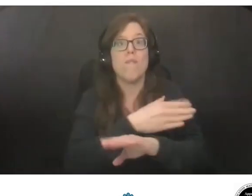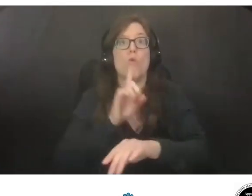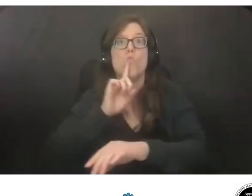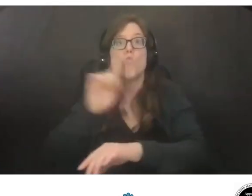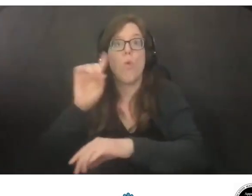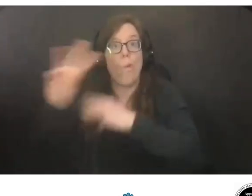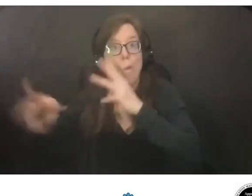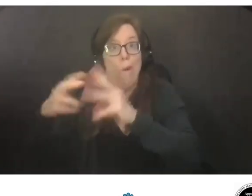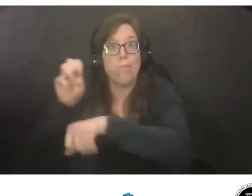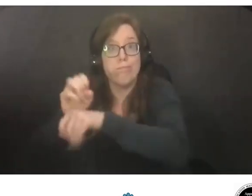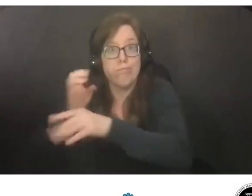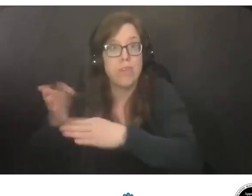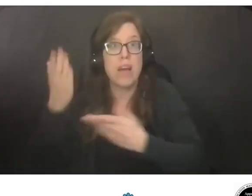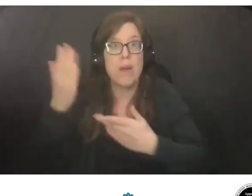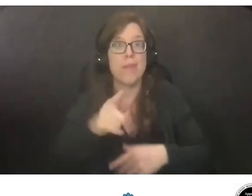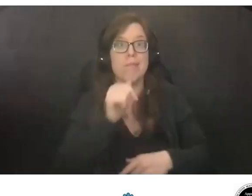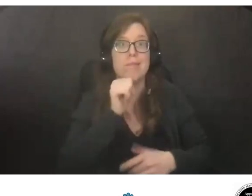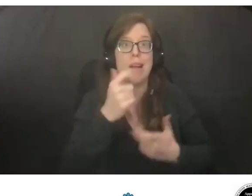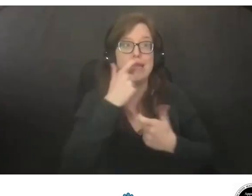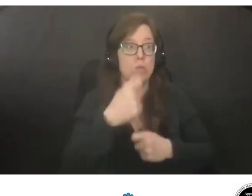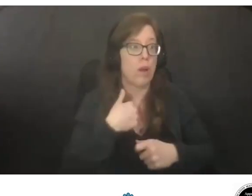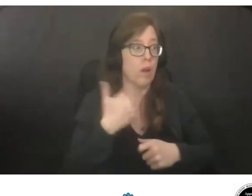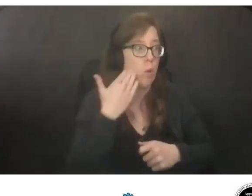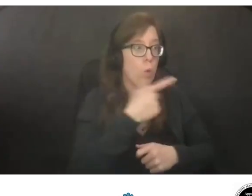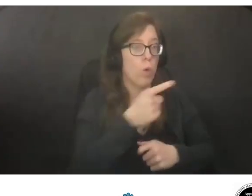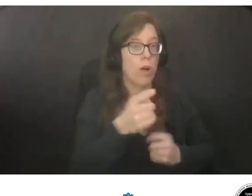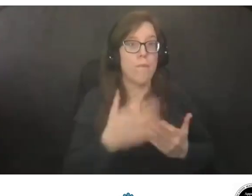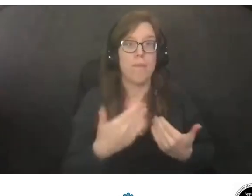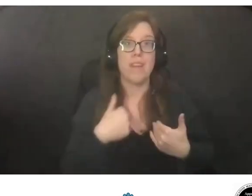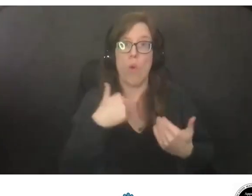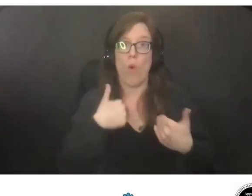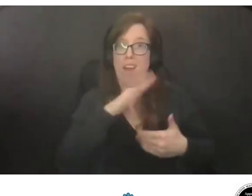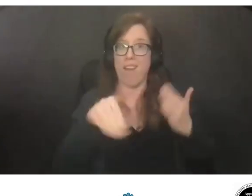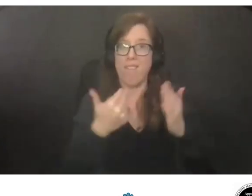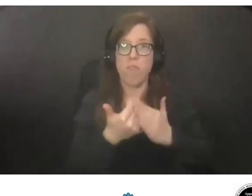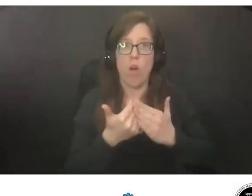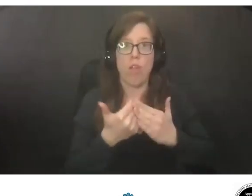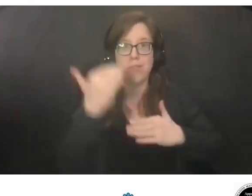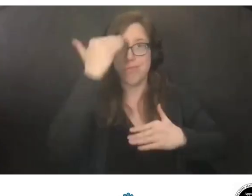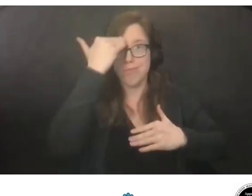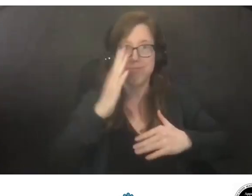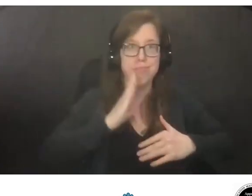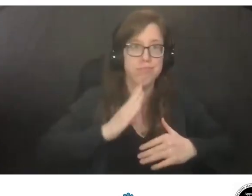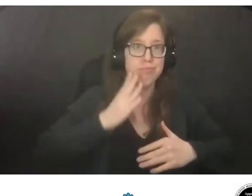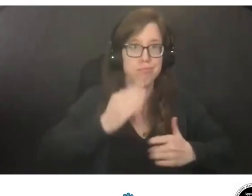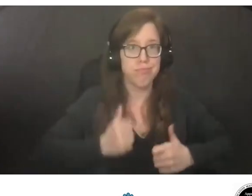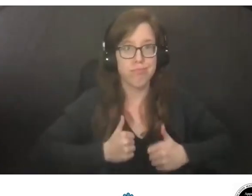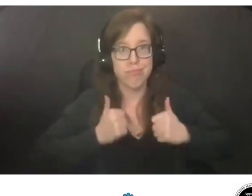they're interested in? They may not know or have the background information to be able to